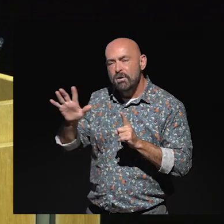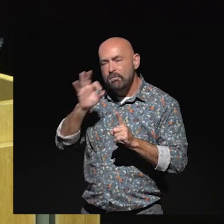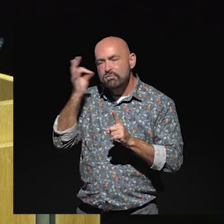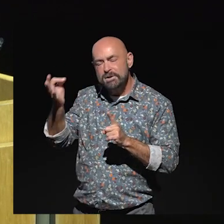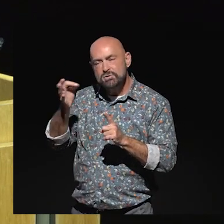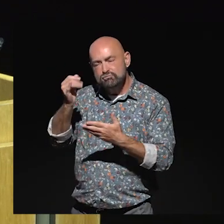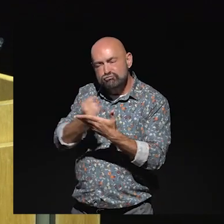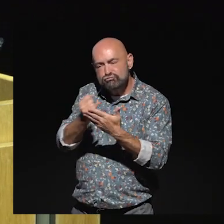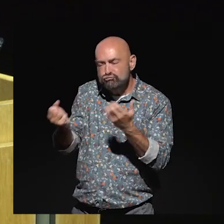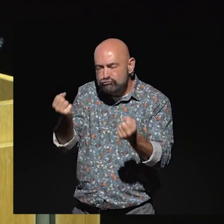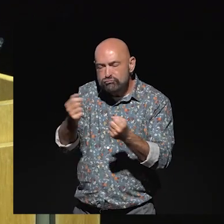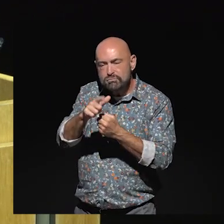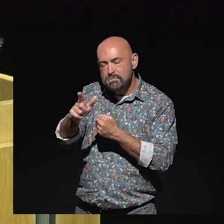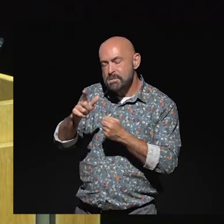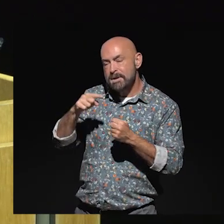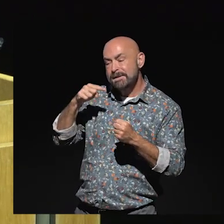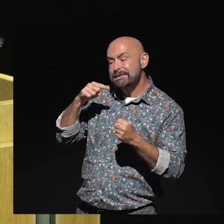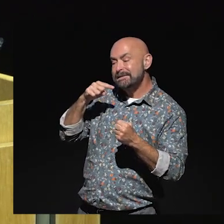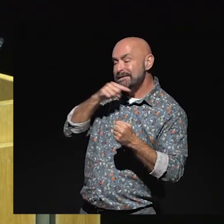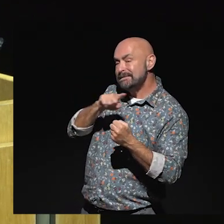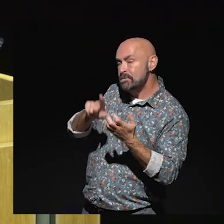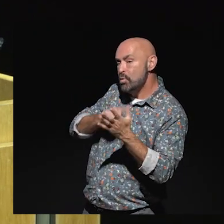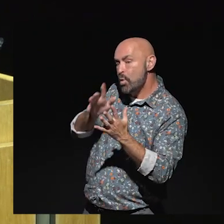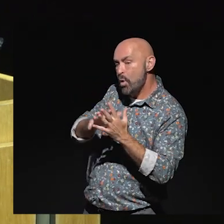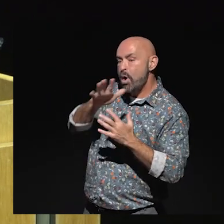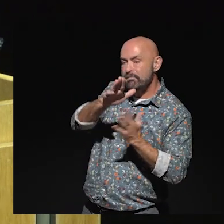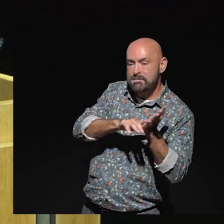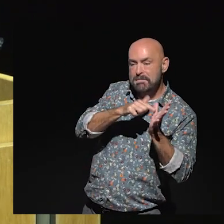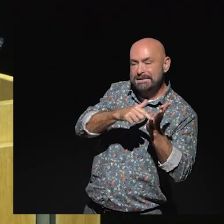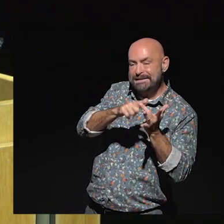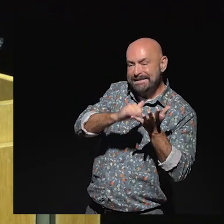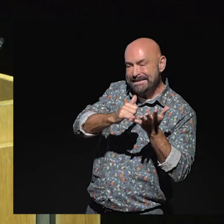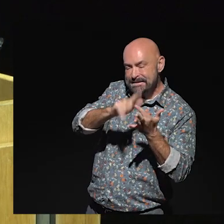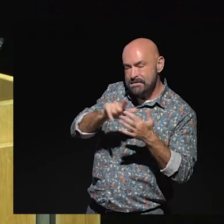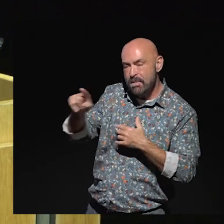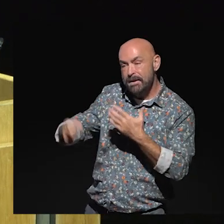also the son-in-law of Matisse, in that spring of 1936,